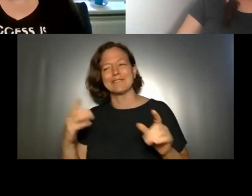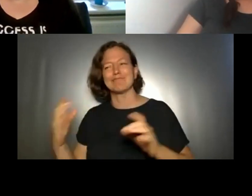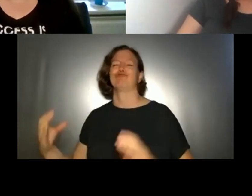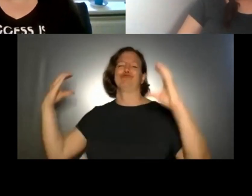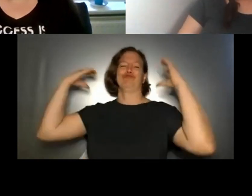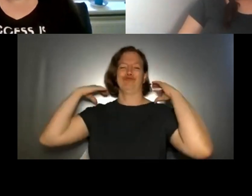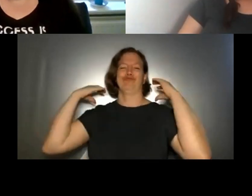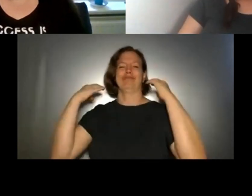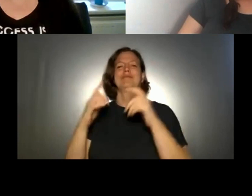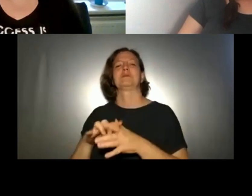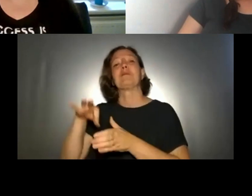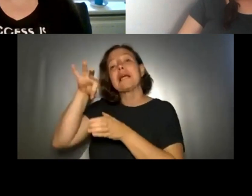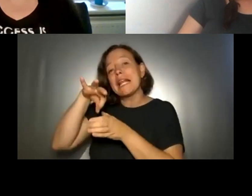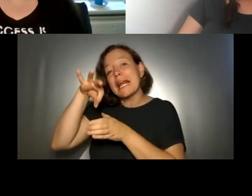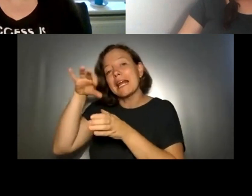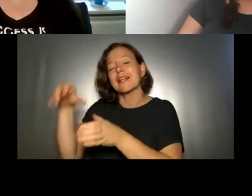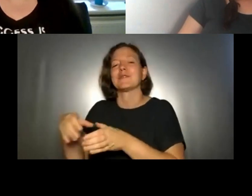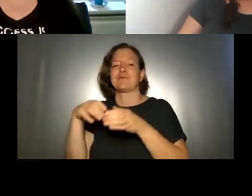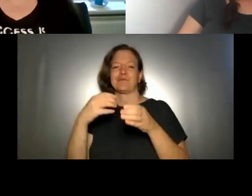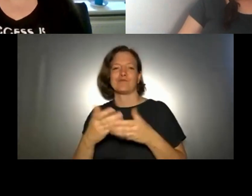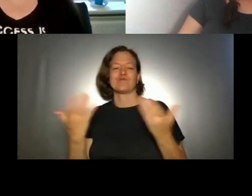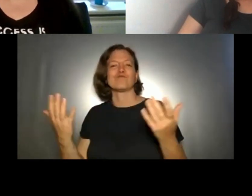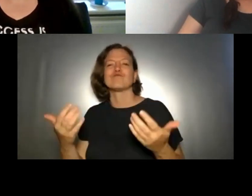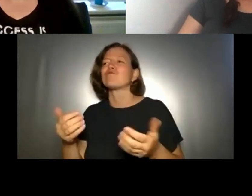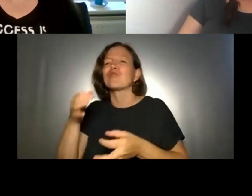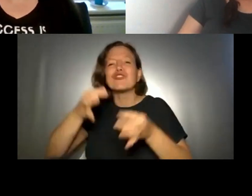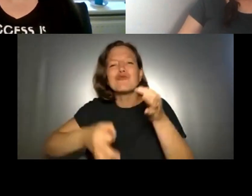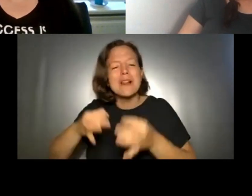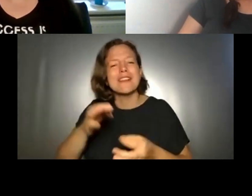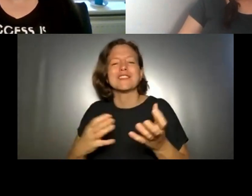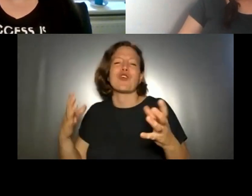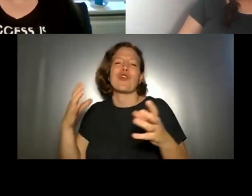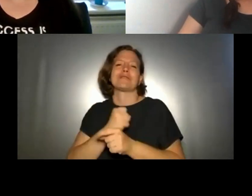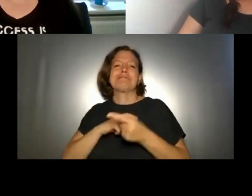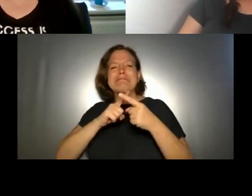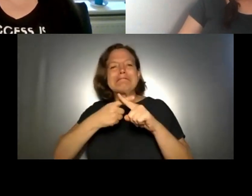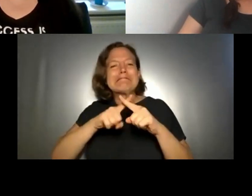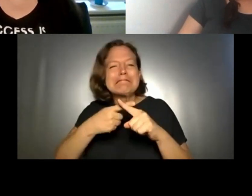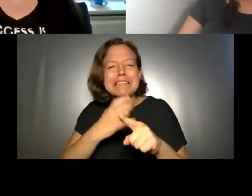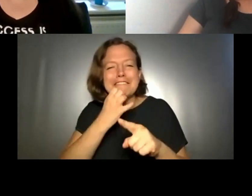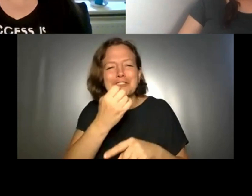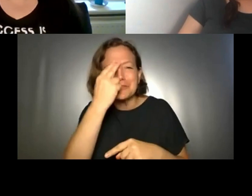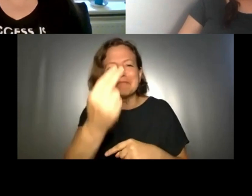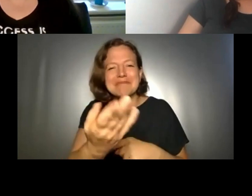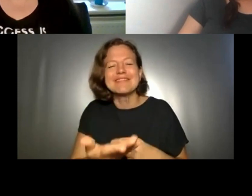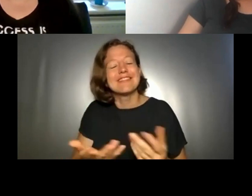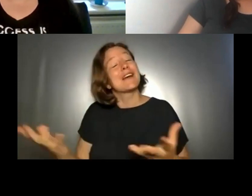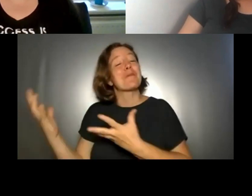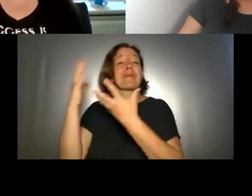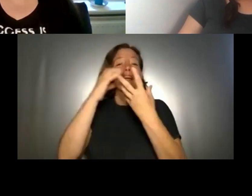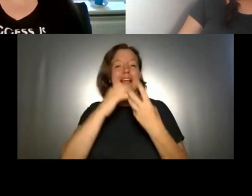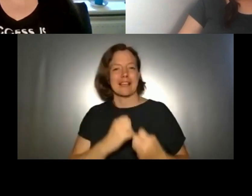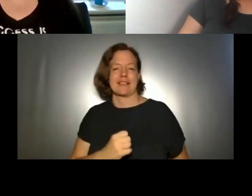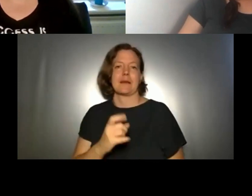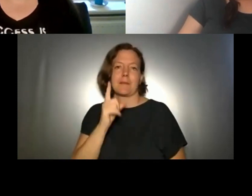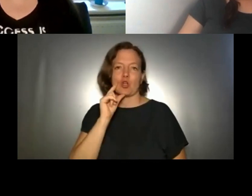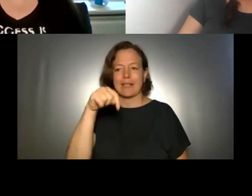Bring your stimming toys, your knitting. And - especially important - take a break whenever you need it.